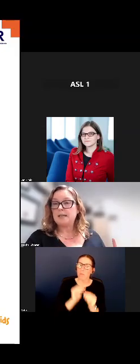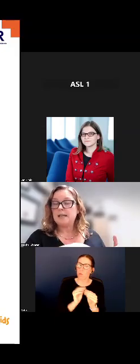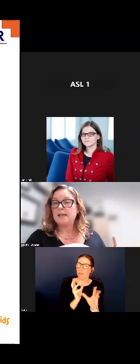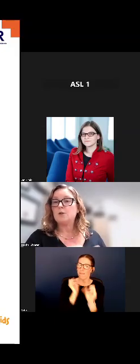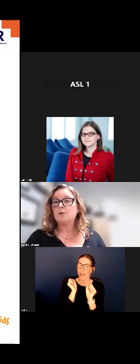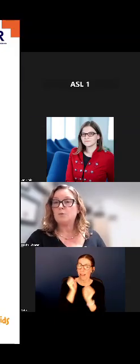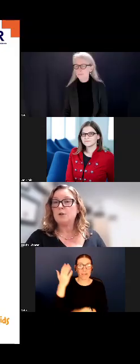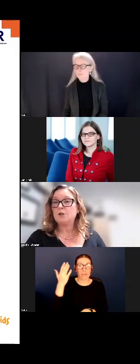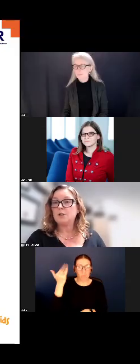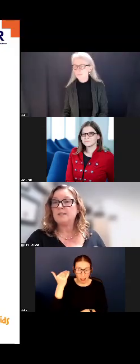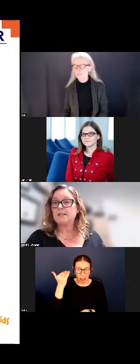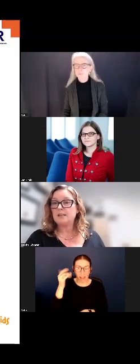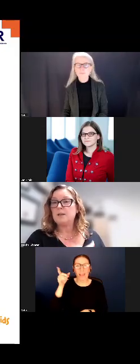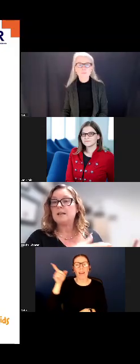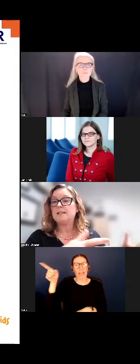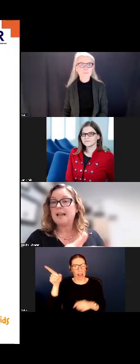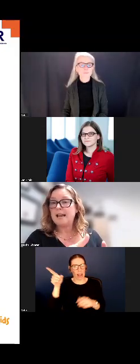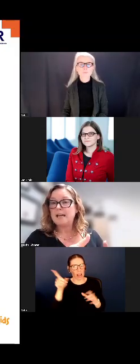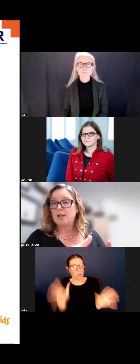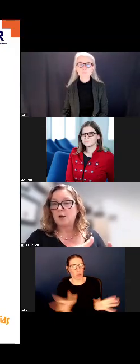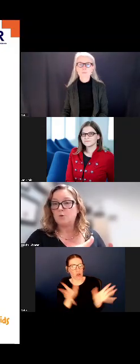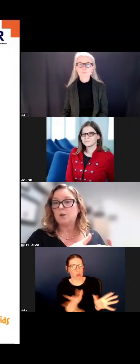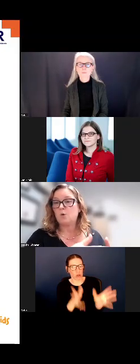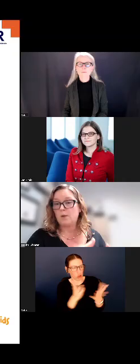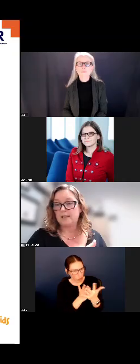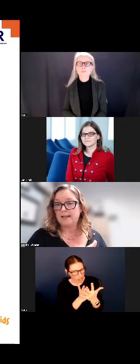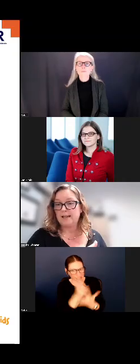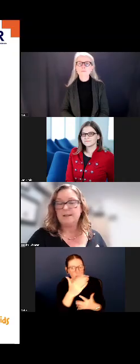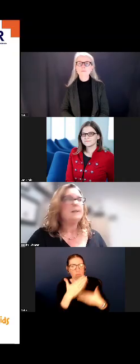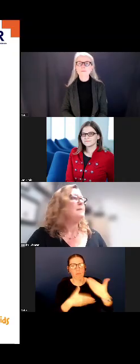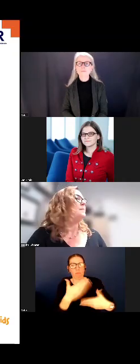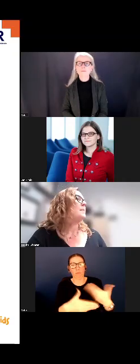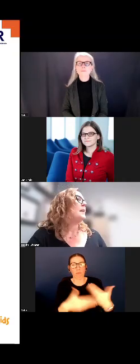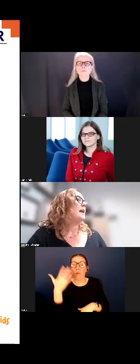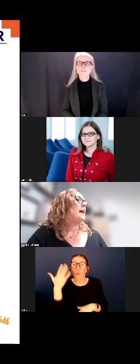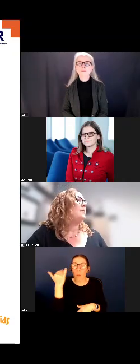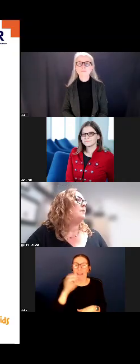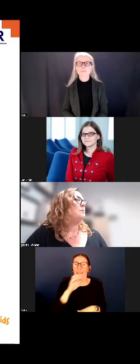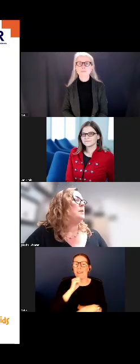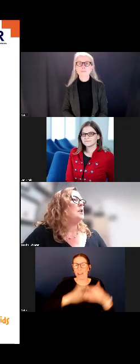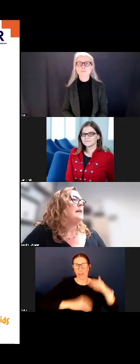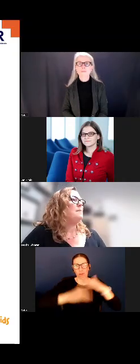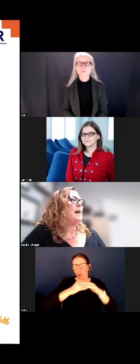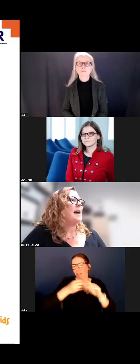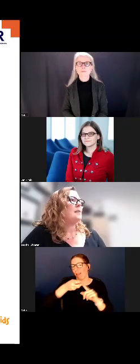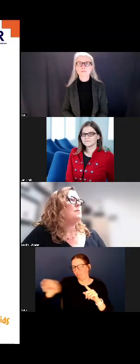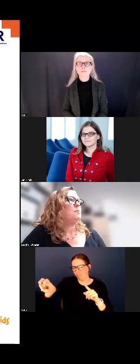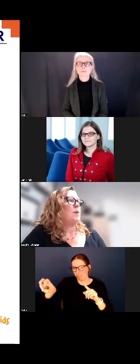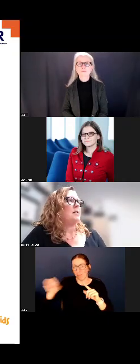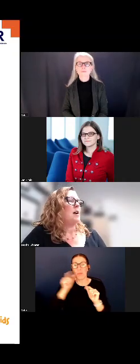those kids through their services because they age out quickly. And then when we look at maximum wait